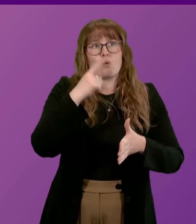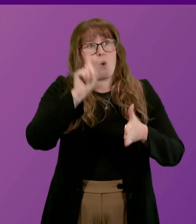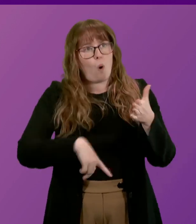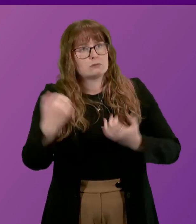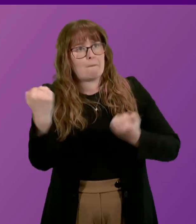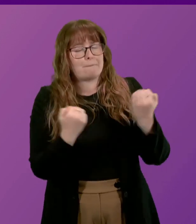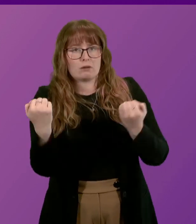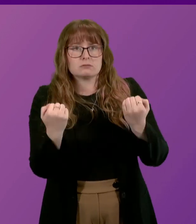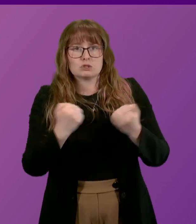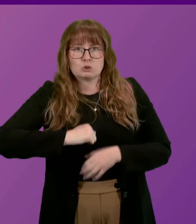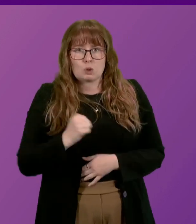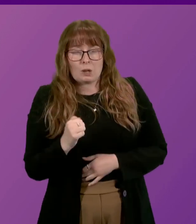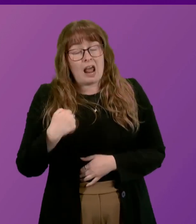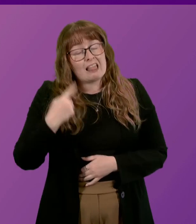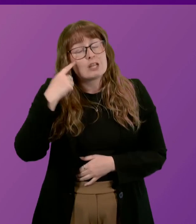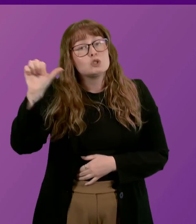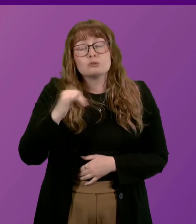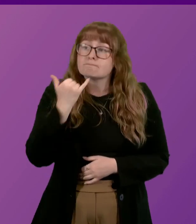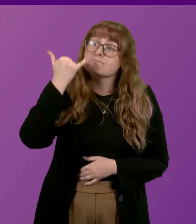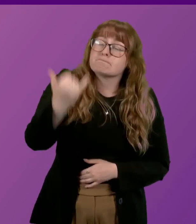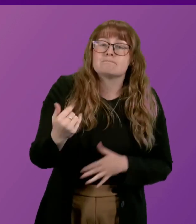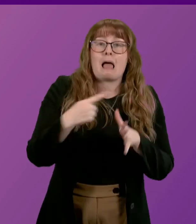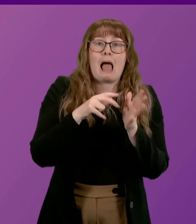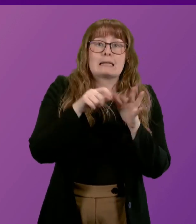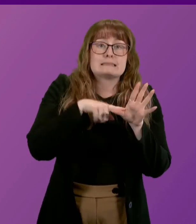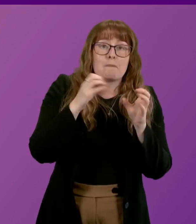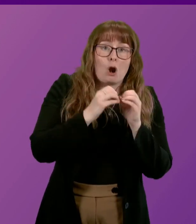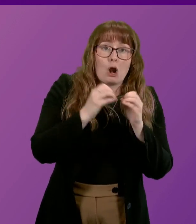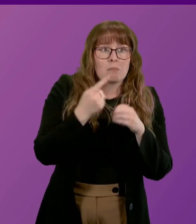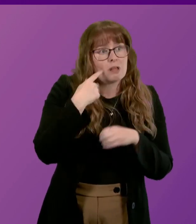I suggest that he picks up the phone to call Andy Burnham and see how he managed to do it,